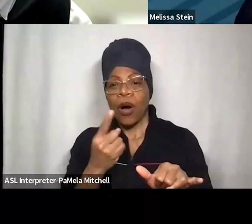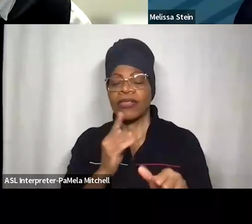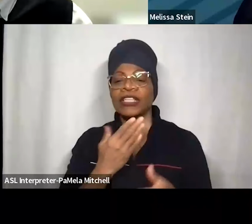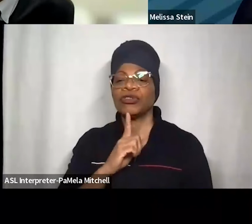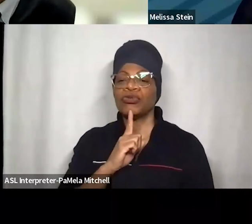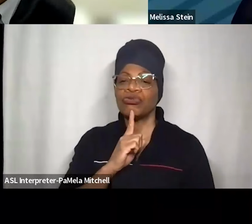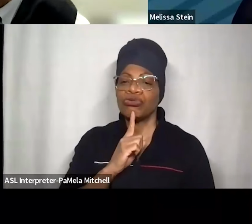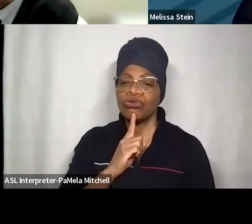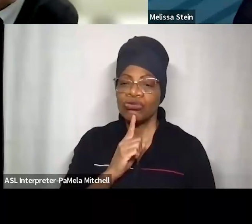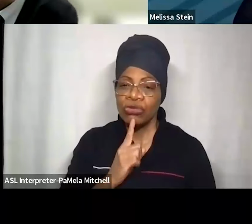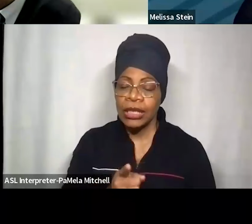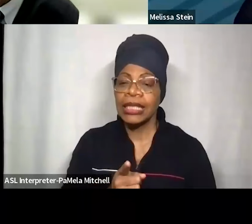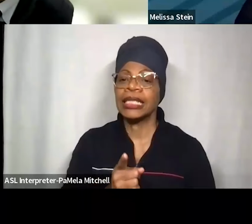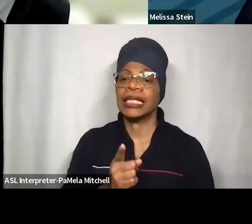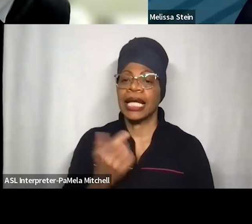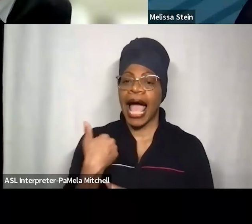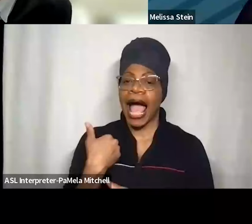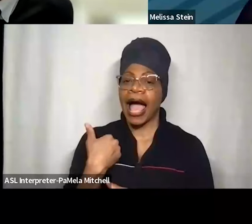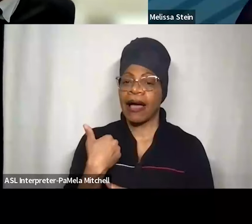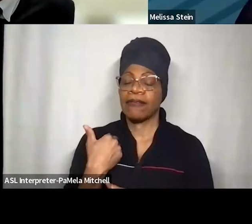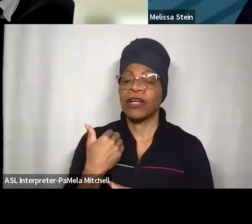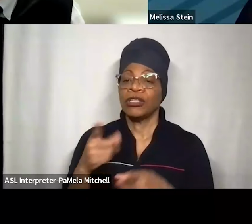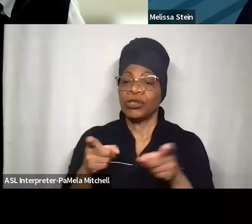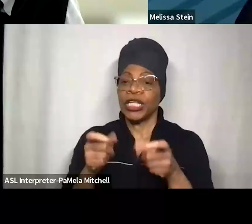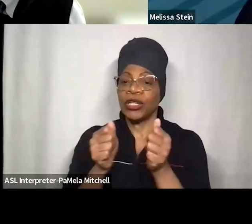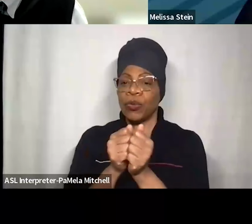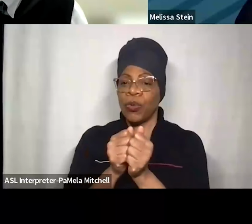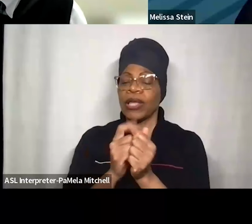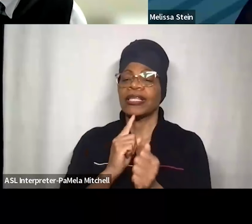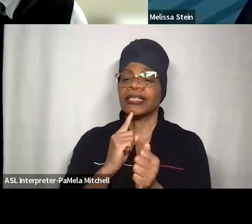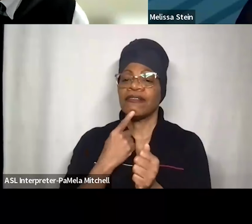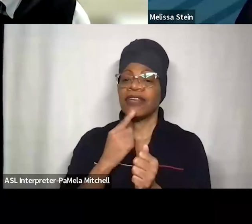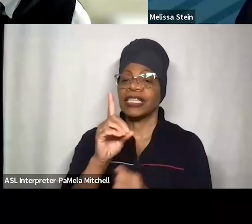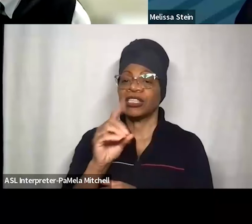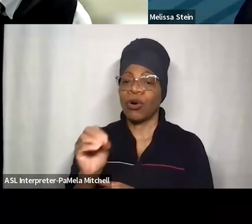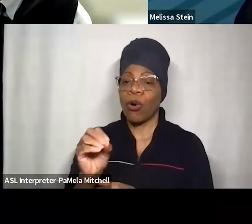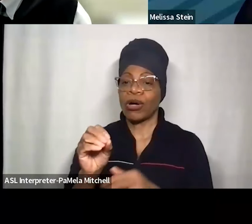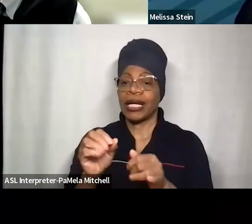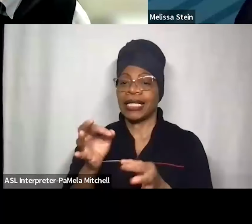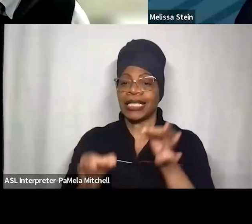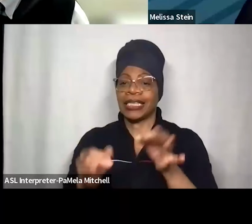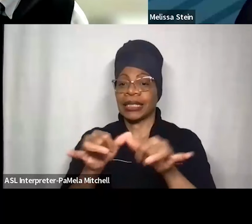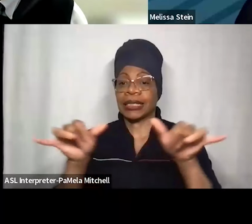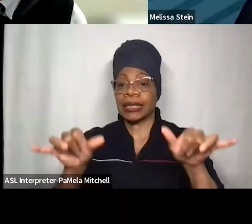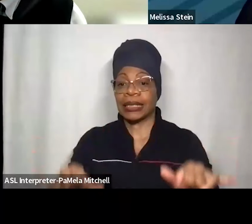with the more severe disorders within the justice system and for people who have high risk for rearrest and recidivism.